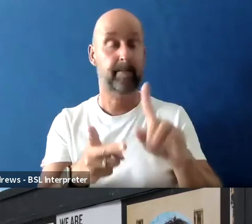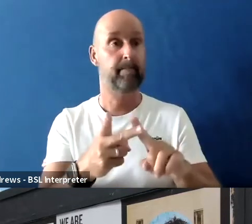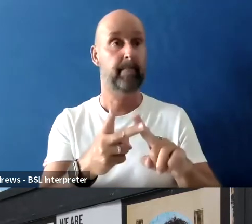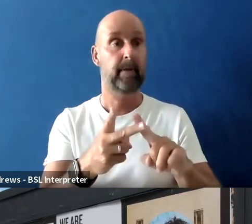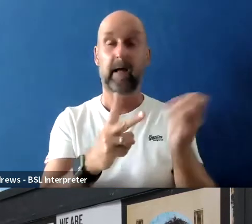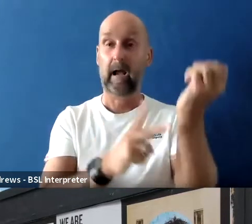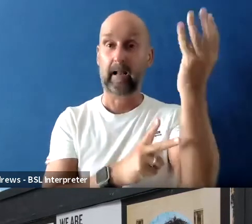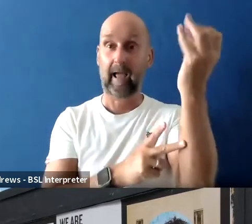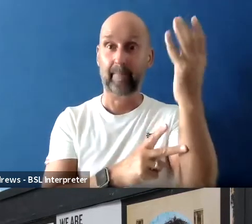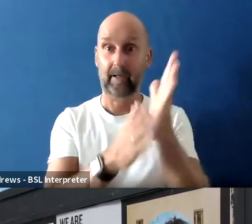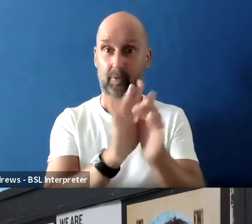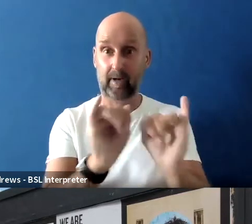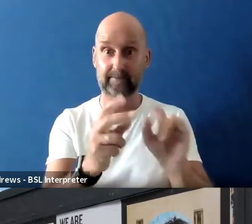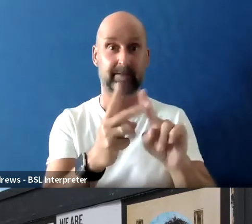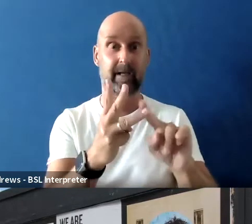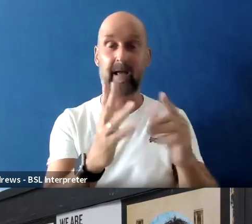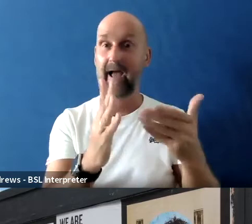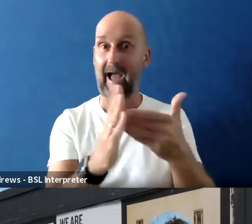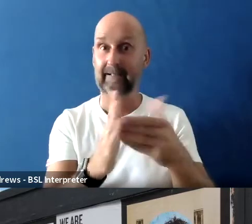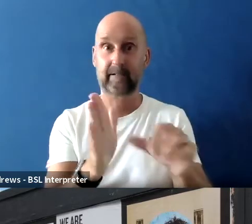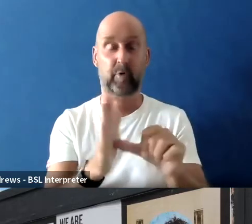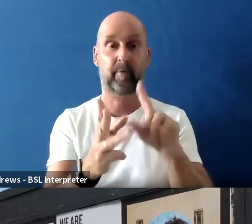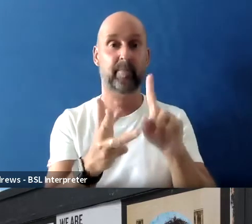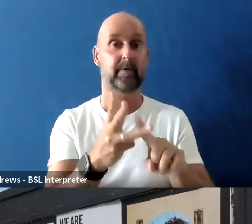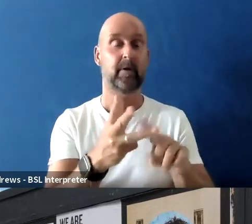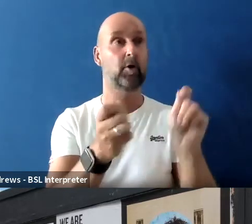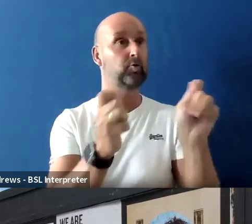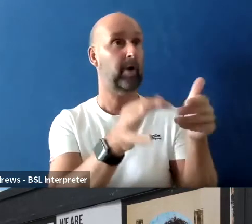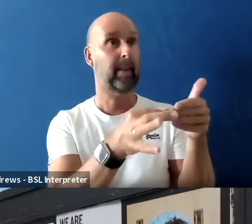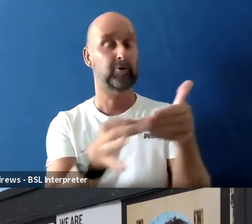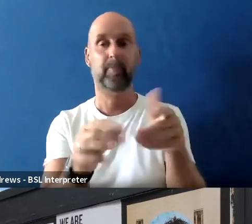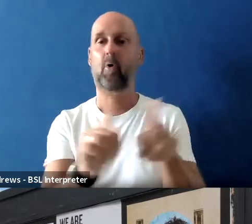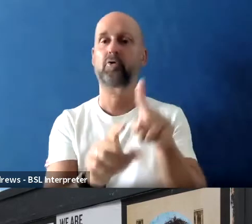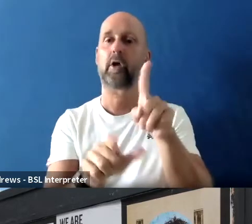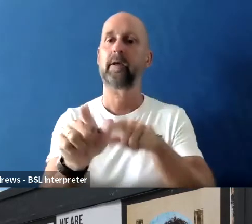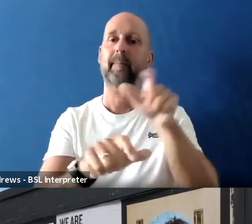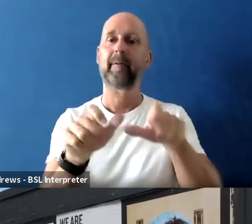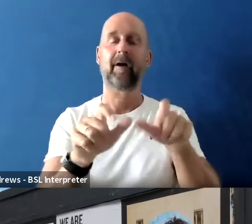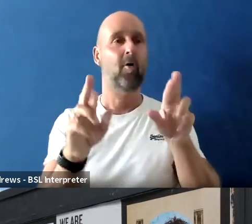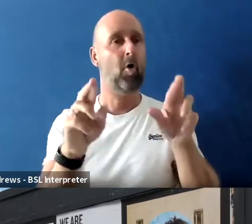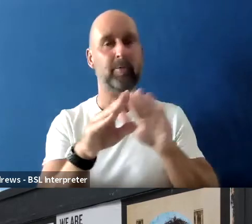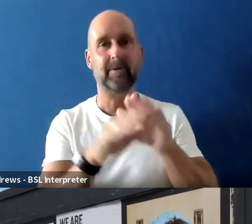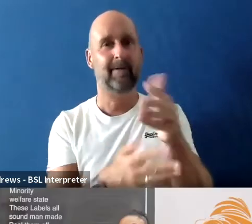access issues, transformative leadership and young people’s hopes for a secure and empowering future.